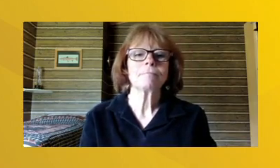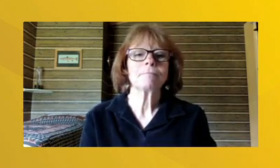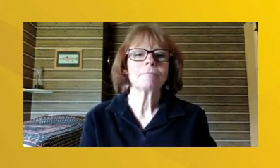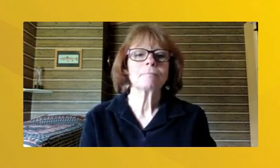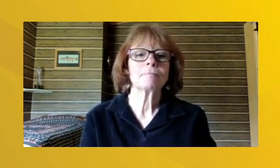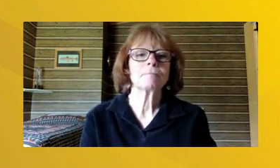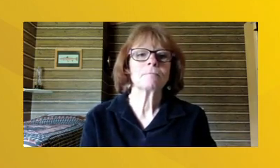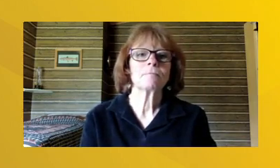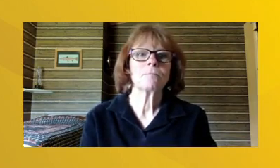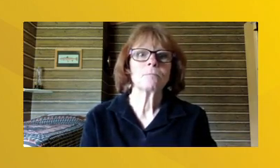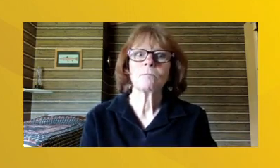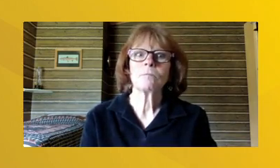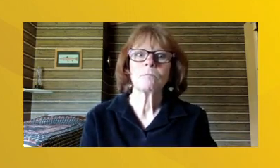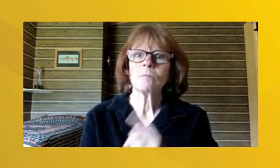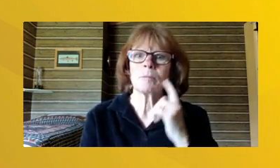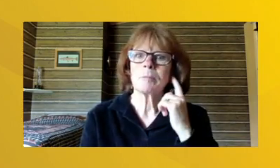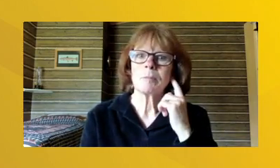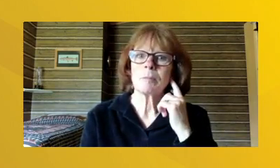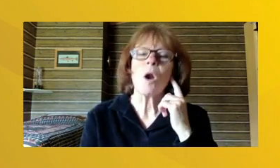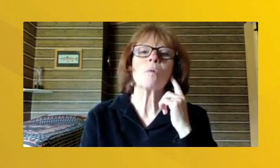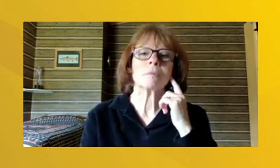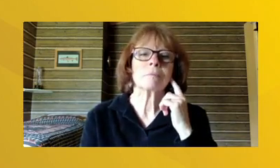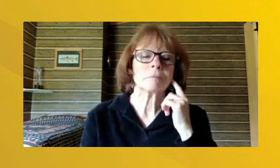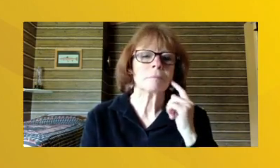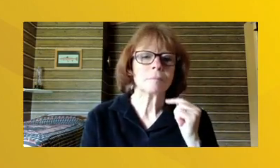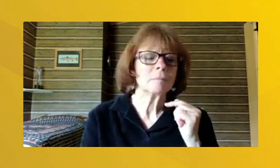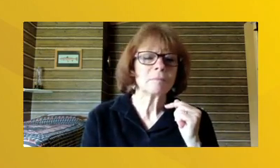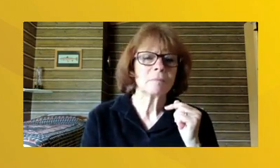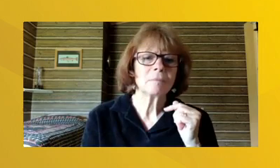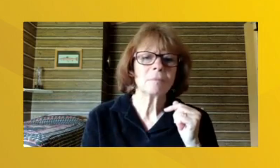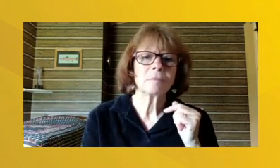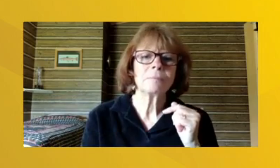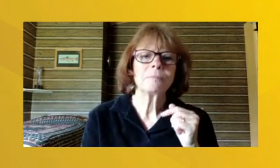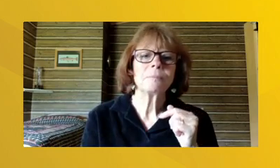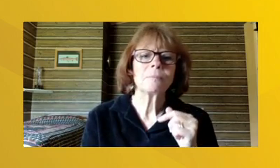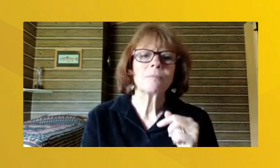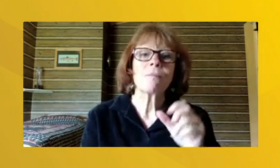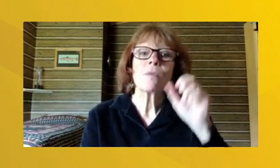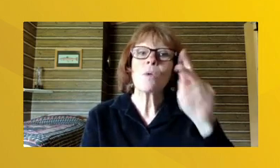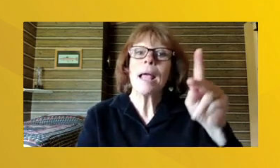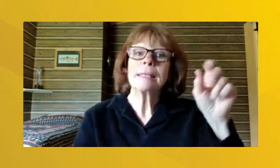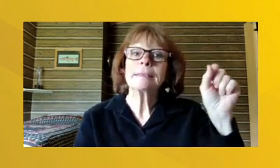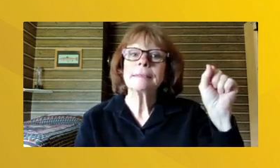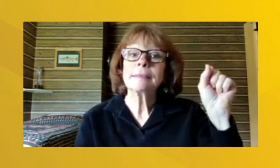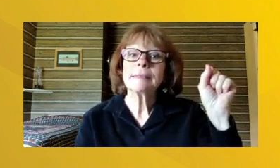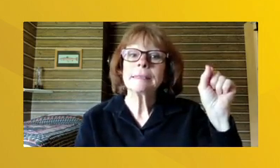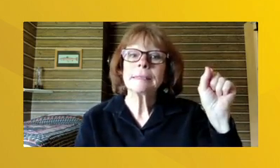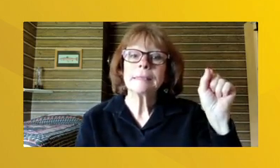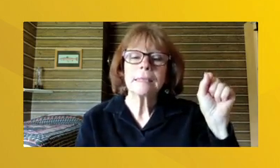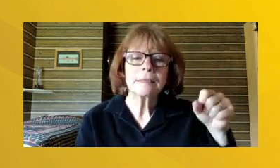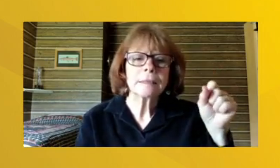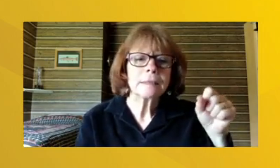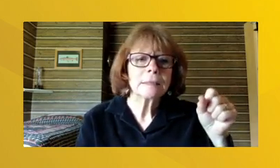Oh, she said yes. Hey, friends... (CROSSTALK) NICK YOUNG: